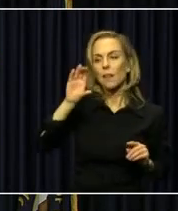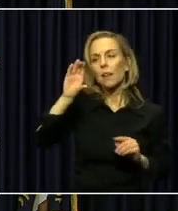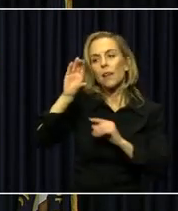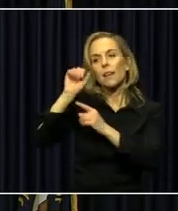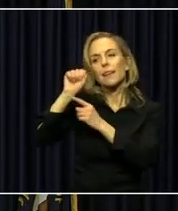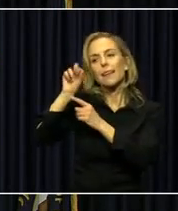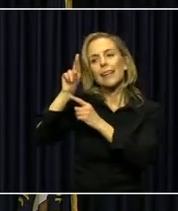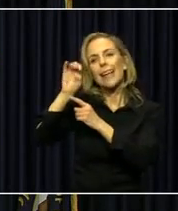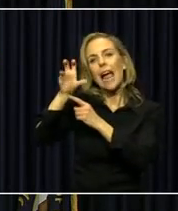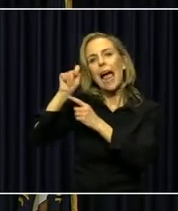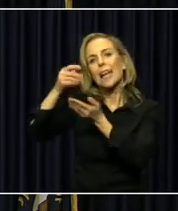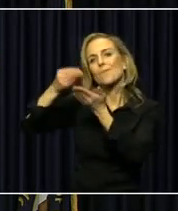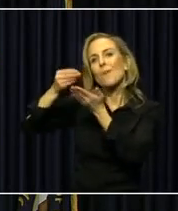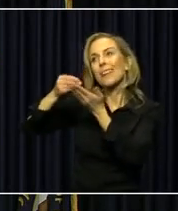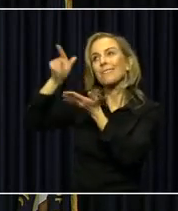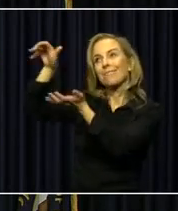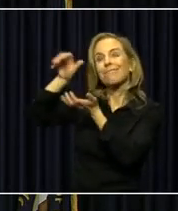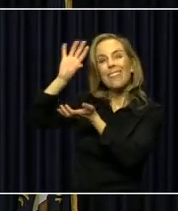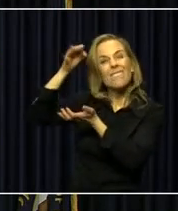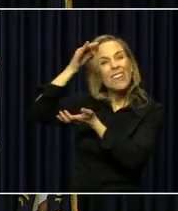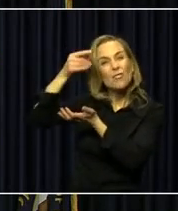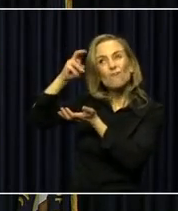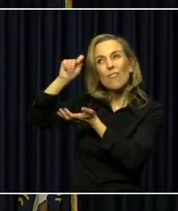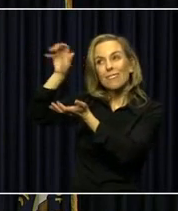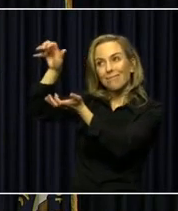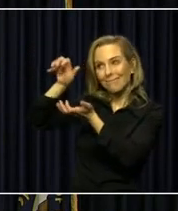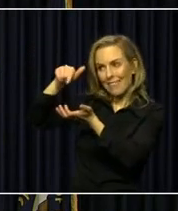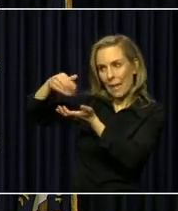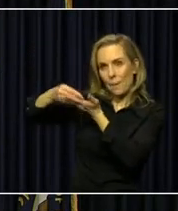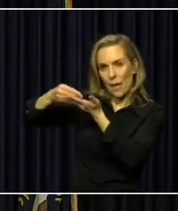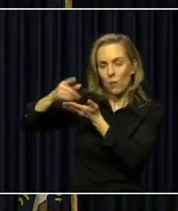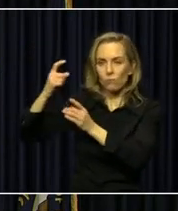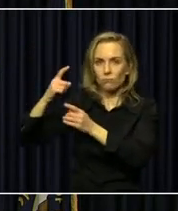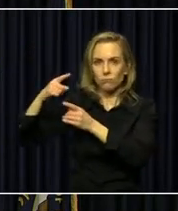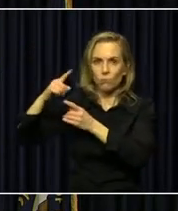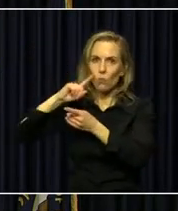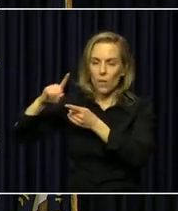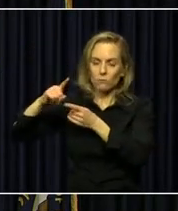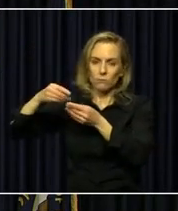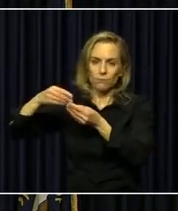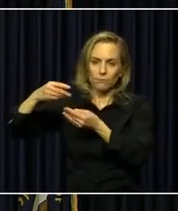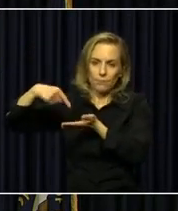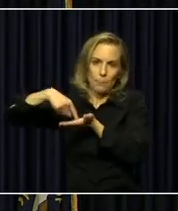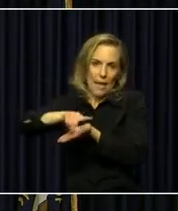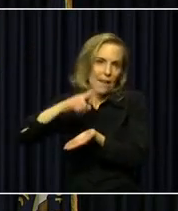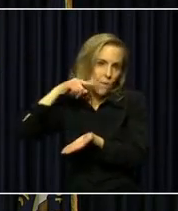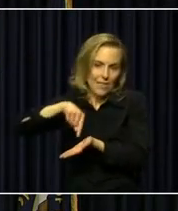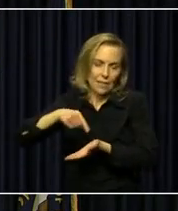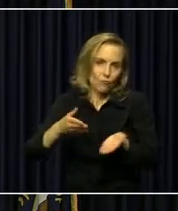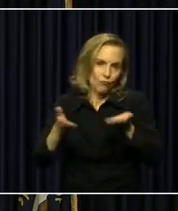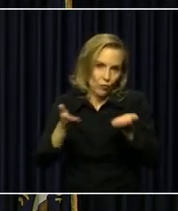DO IT RIGHT. WE'RE GOING TO CLOSE WITH ANOTHER MESSAGE FROM ONE OF OUR